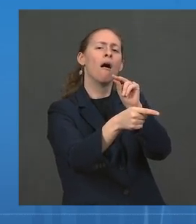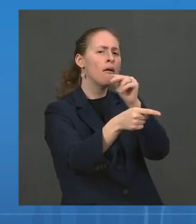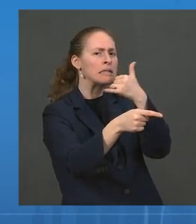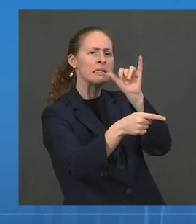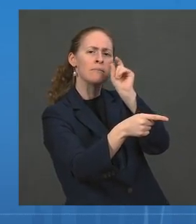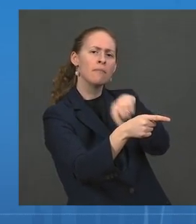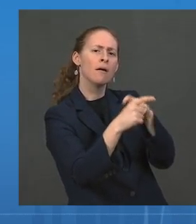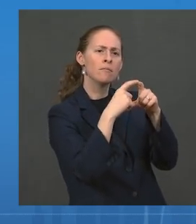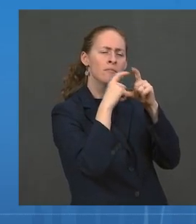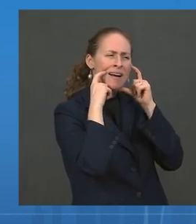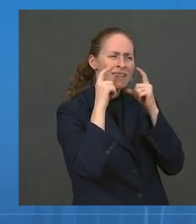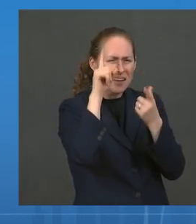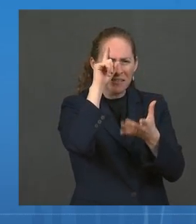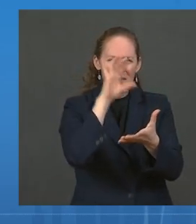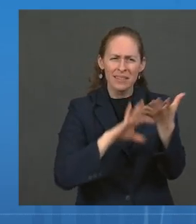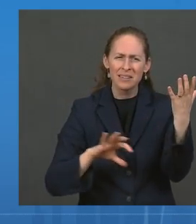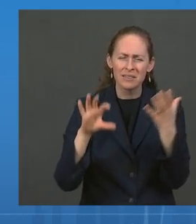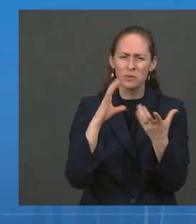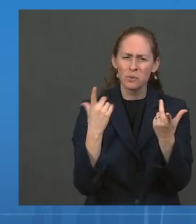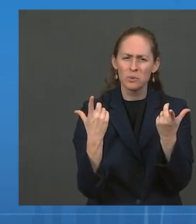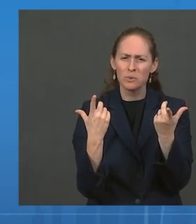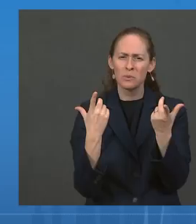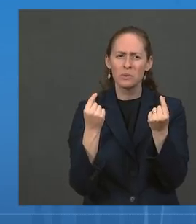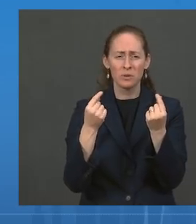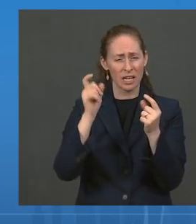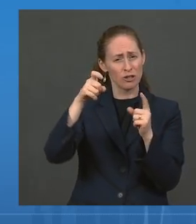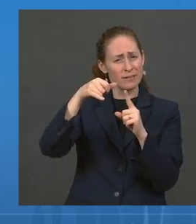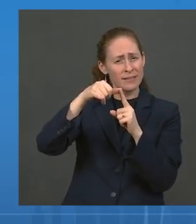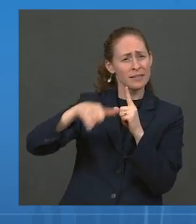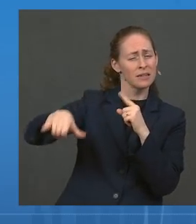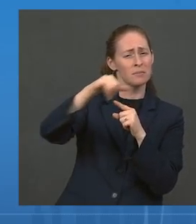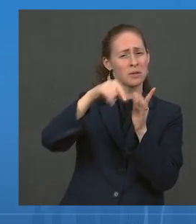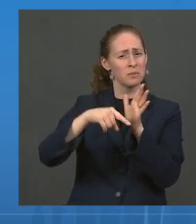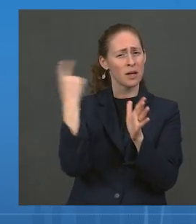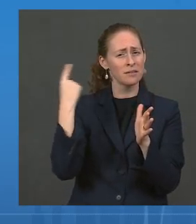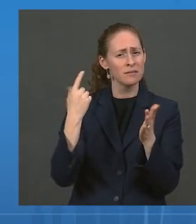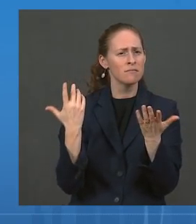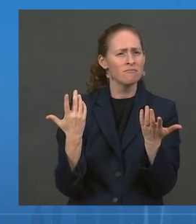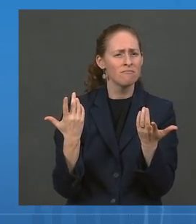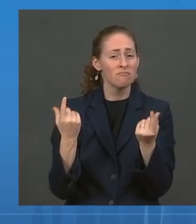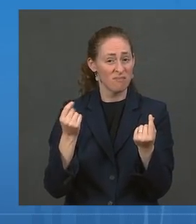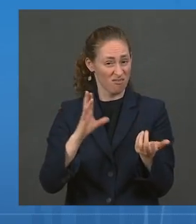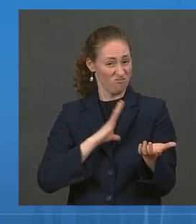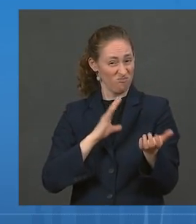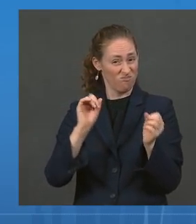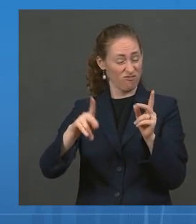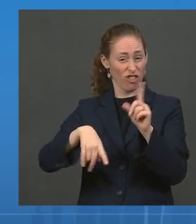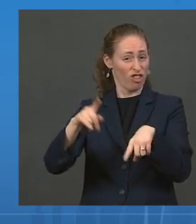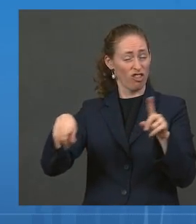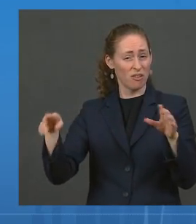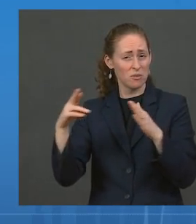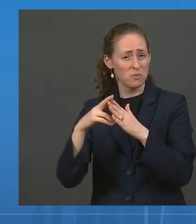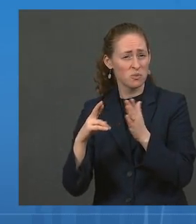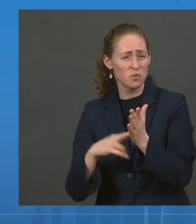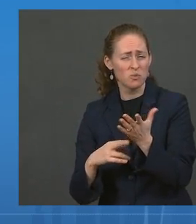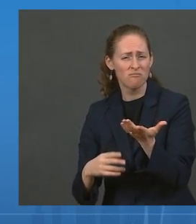and should there be a uniformity as it relates to masks? Mr. Zients: Okay. Dr. Walensky, the first question was: data on breakthrough with kids.